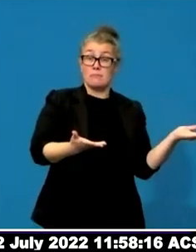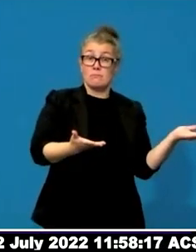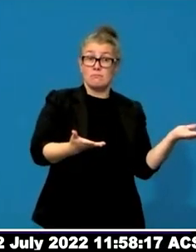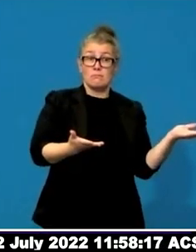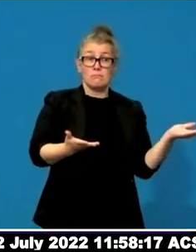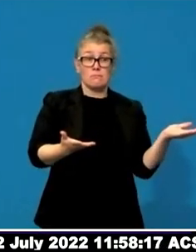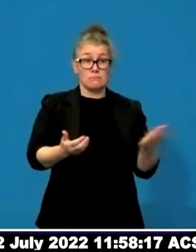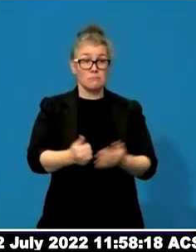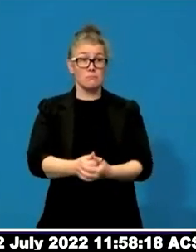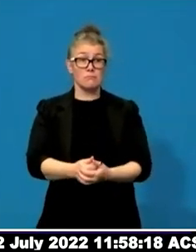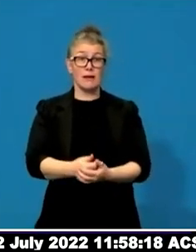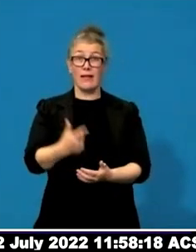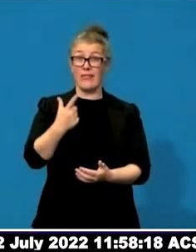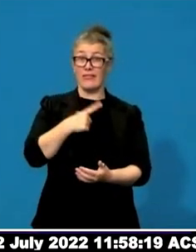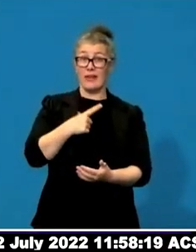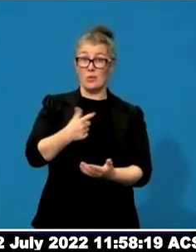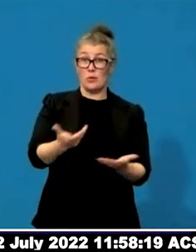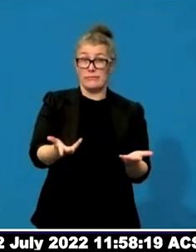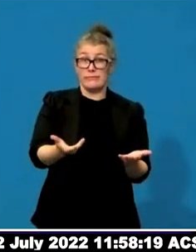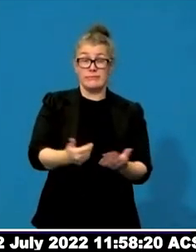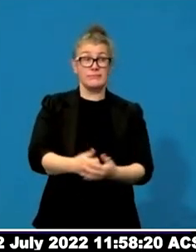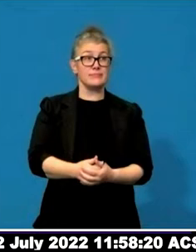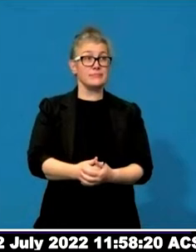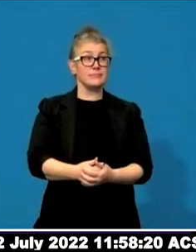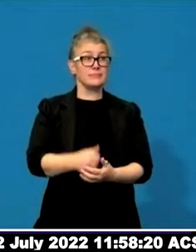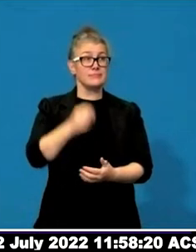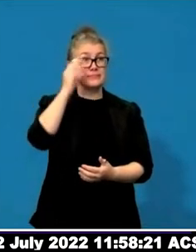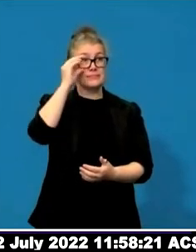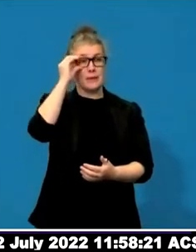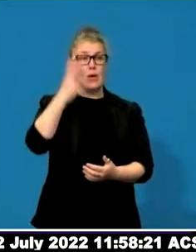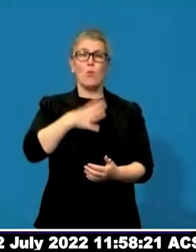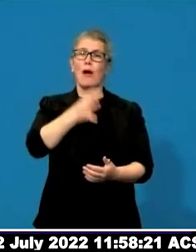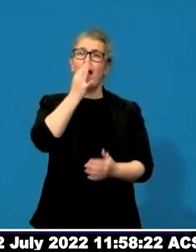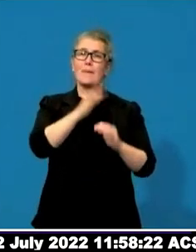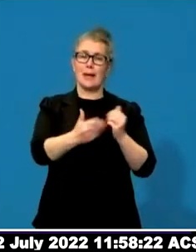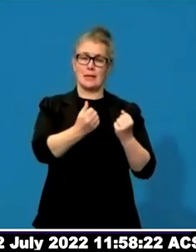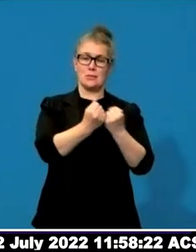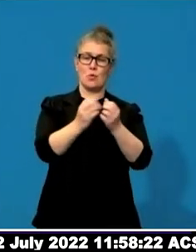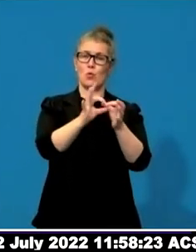Can I ask you very briefly about support coordinators. In your statement, you indicate